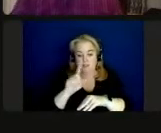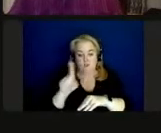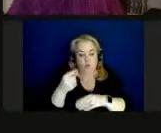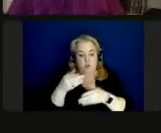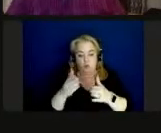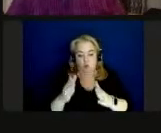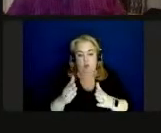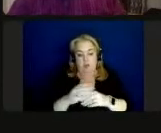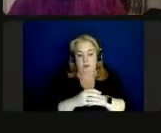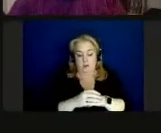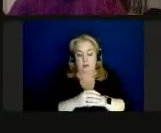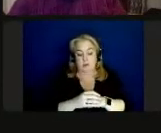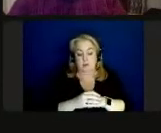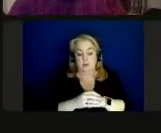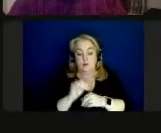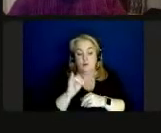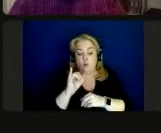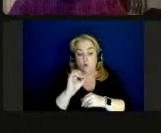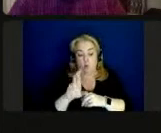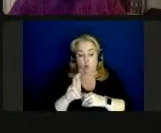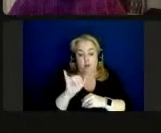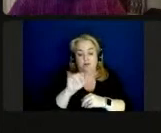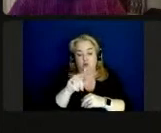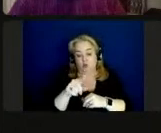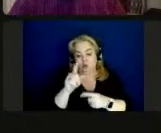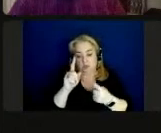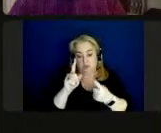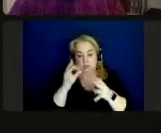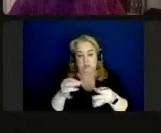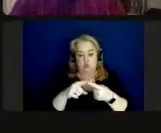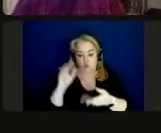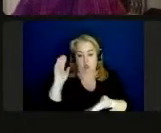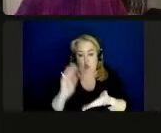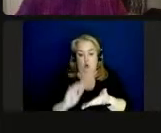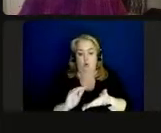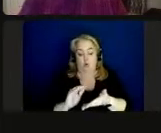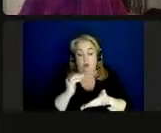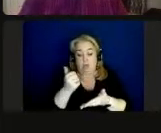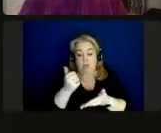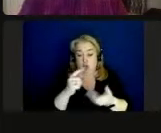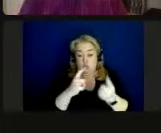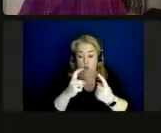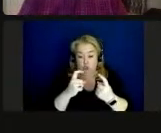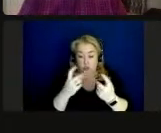IT CECREASE IF FOL LEAVE THE STATE.